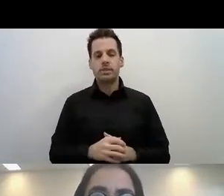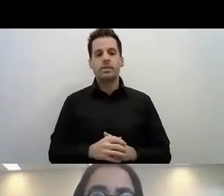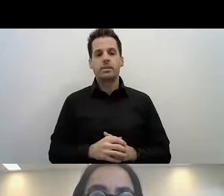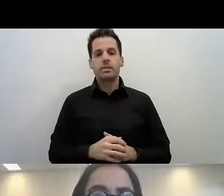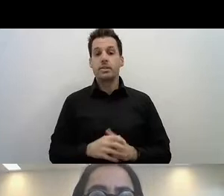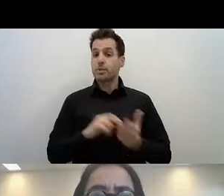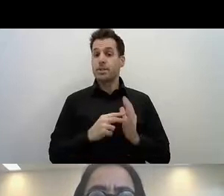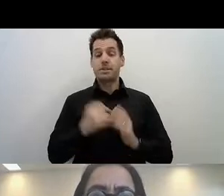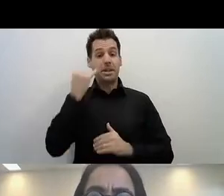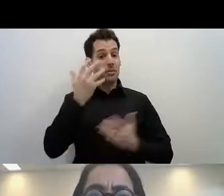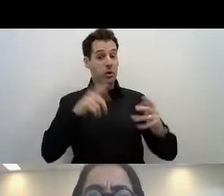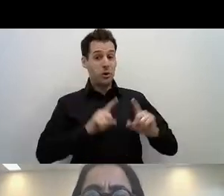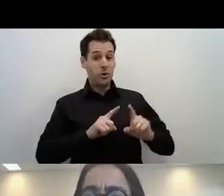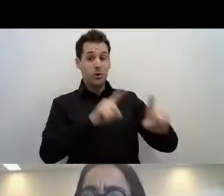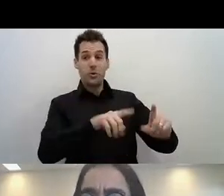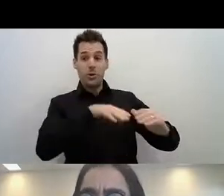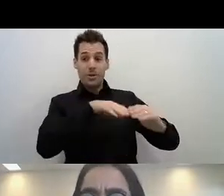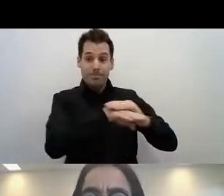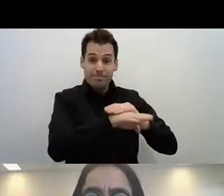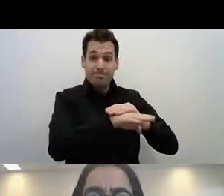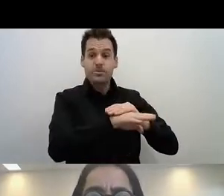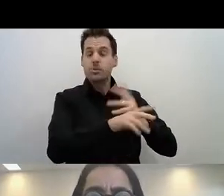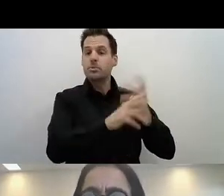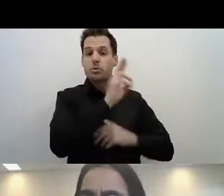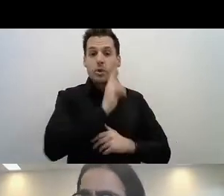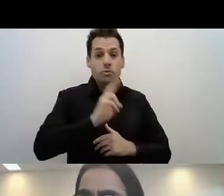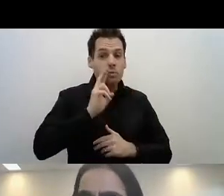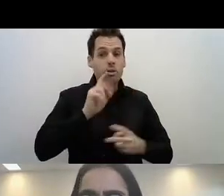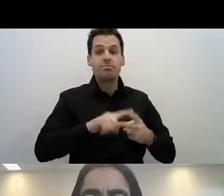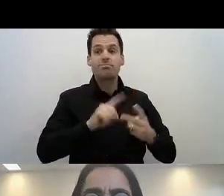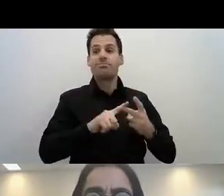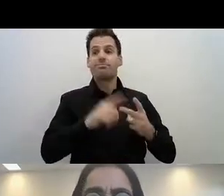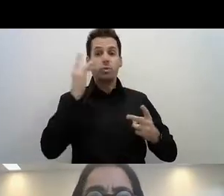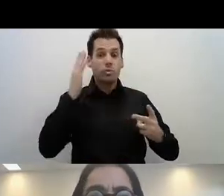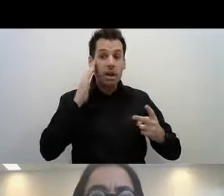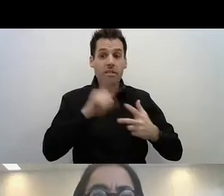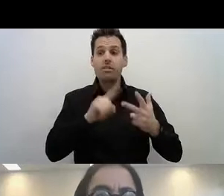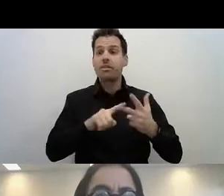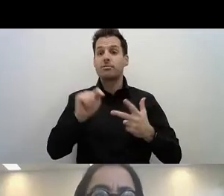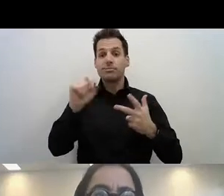animal for example hotels restaurants public transportation taxi systems etc